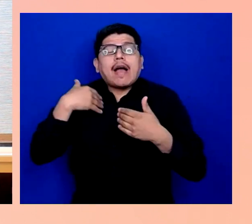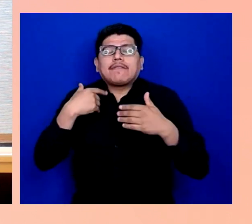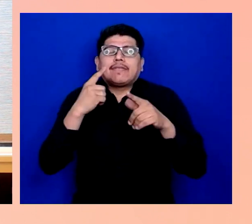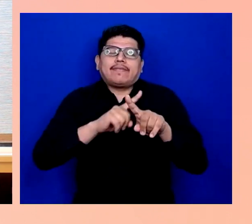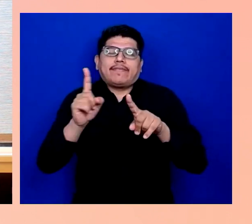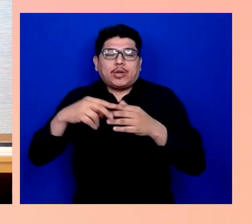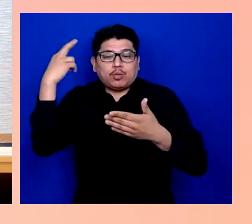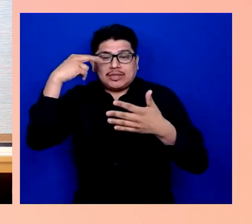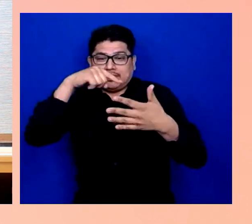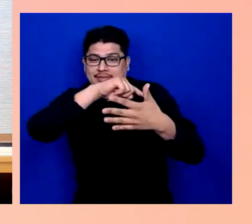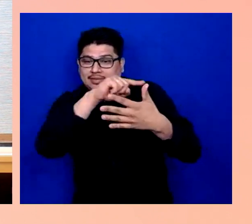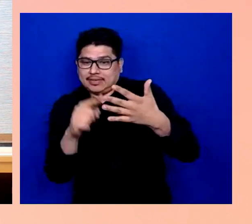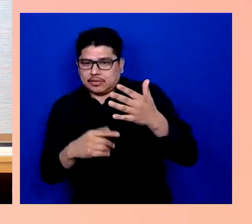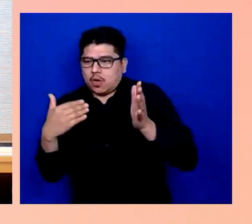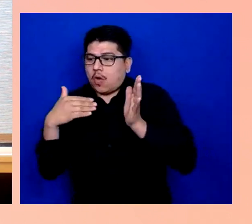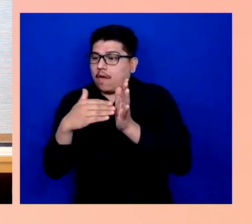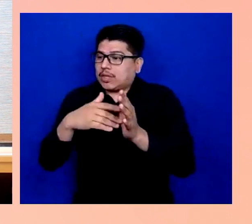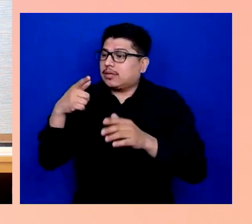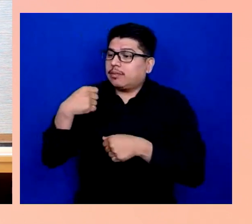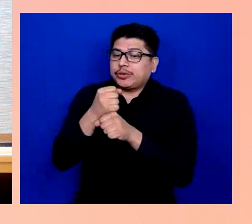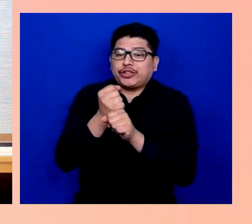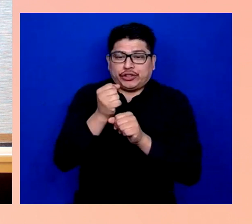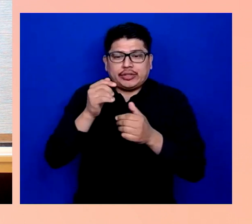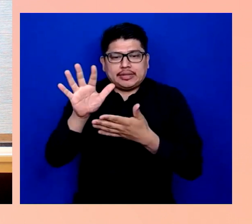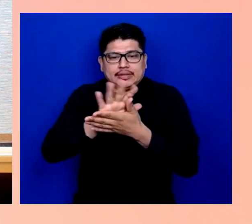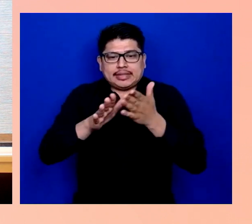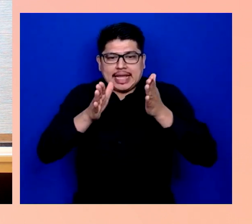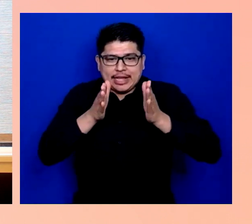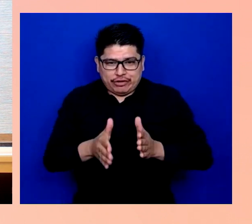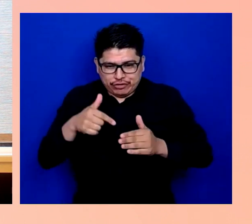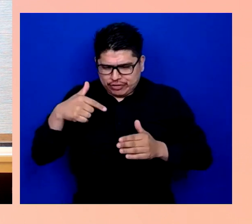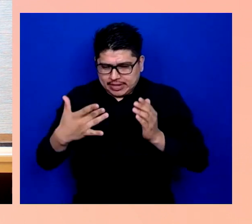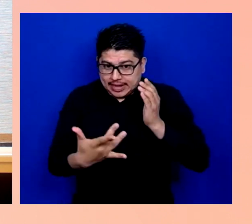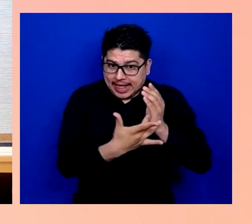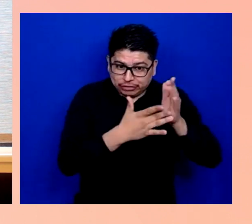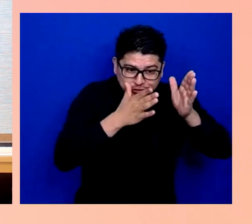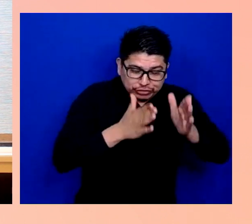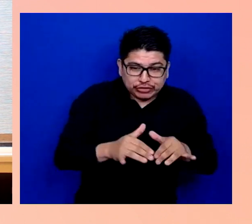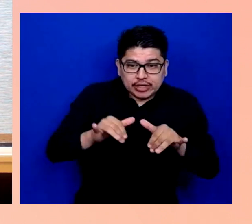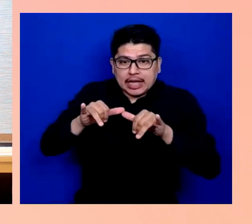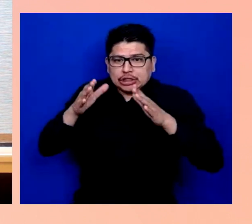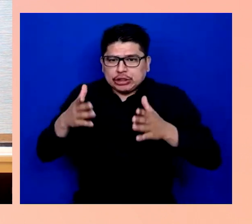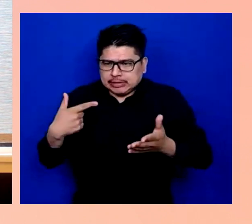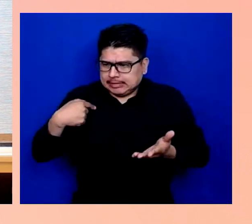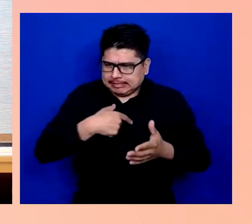technologists, engineers, we go into a product development cycle,